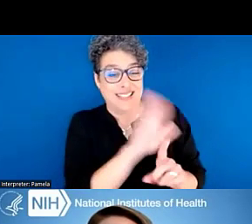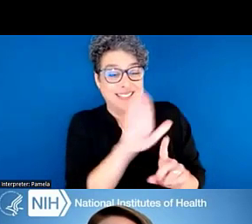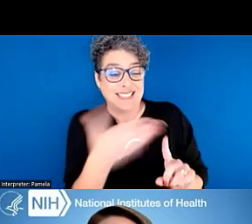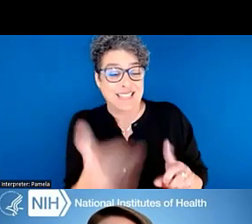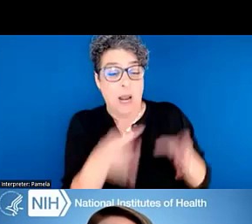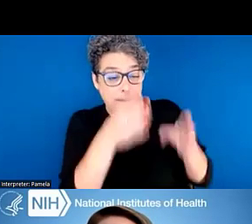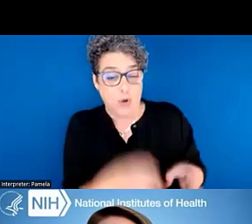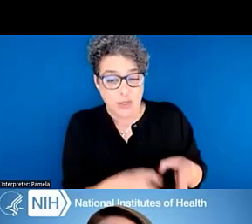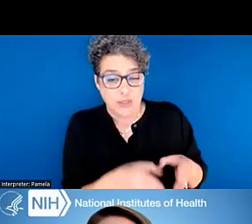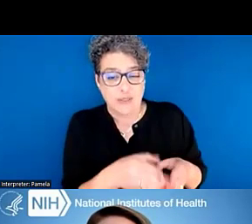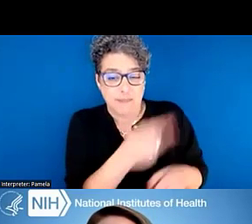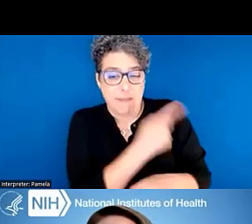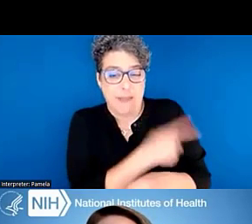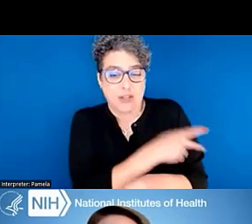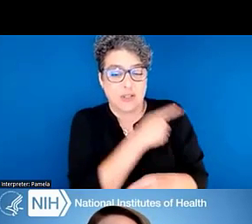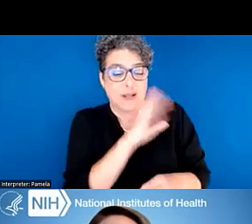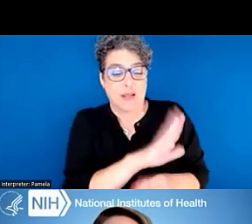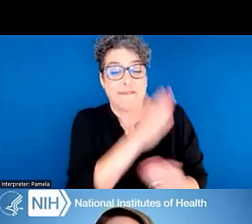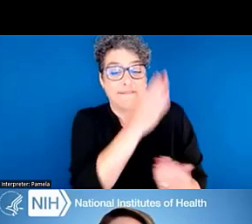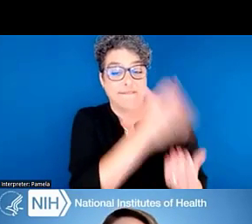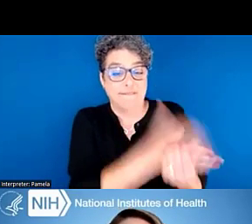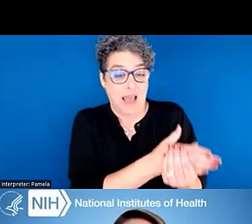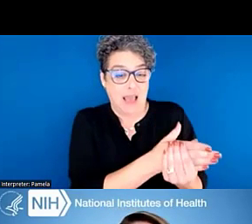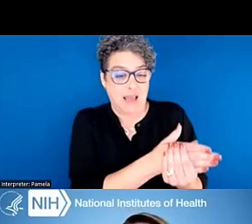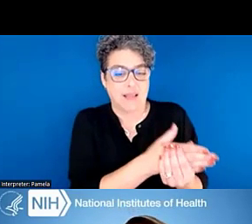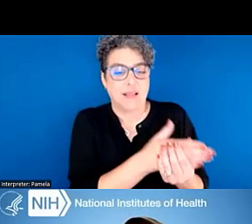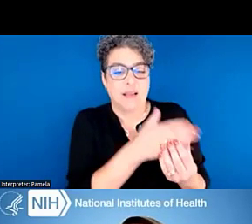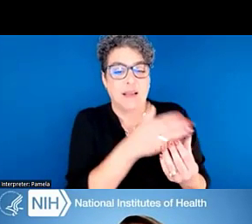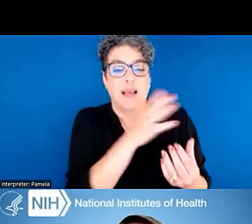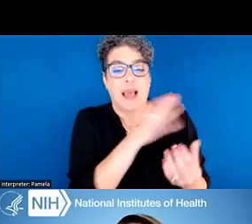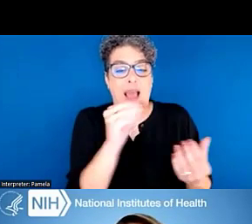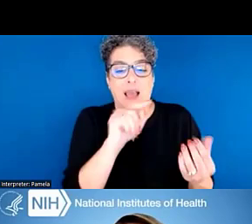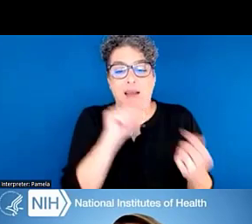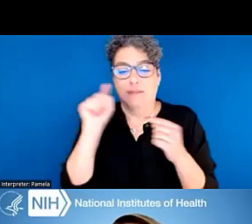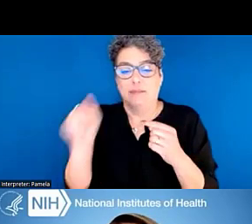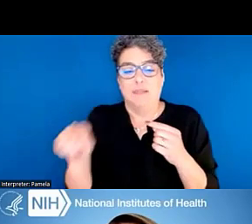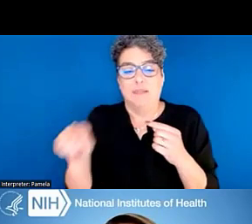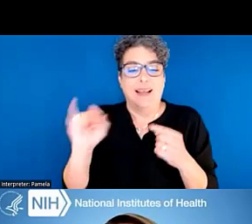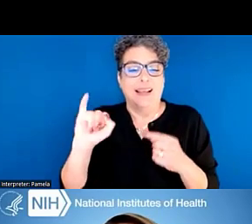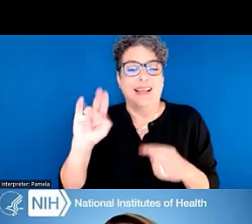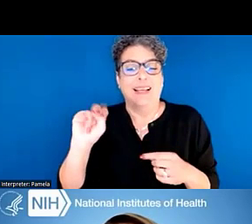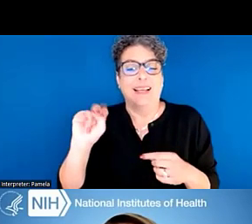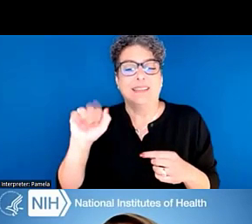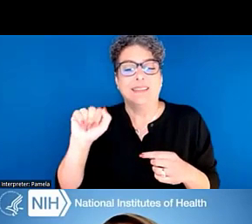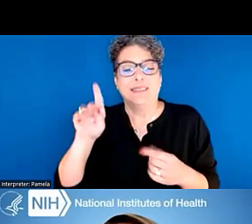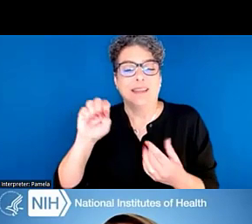and the information listed on the research intake form for that patient. The research intake form was signed